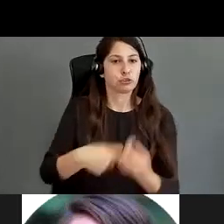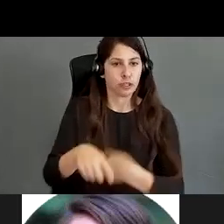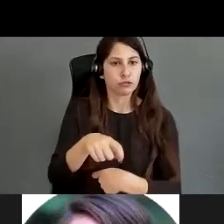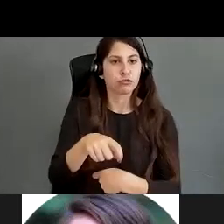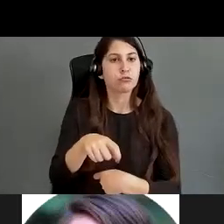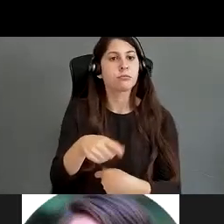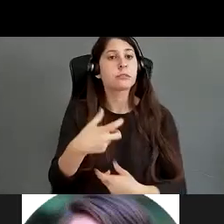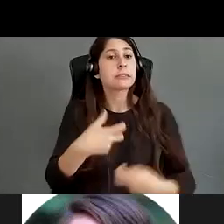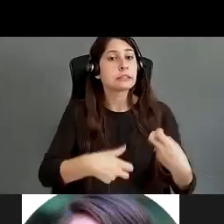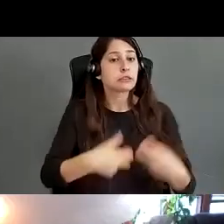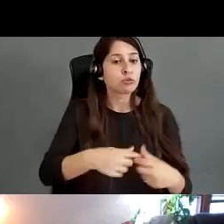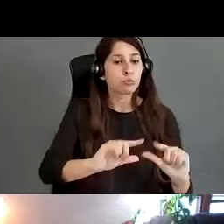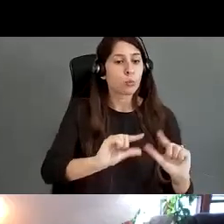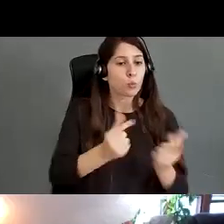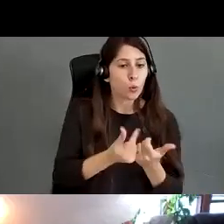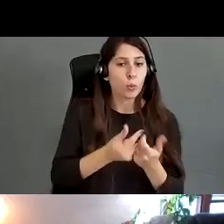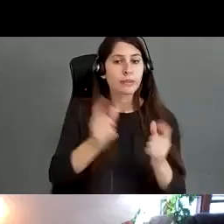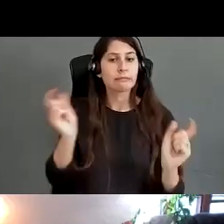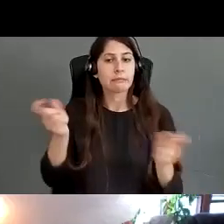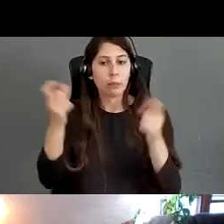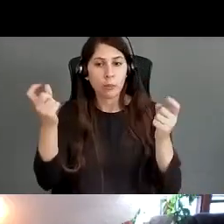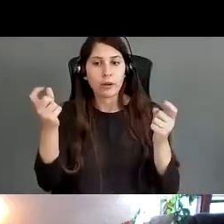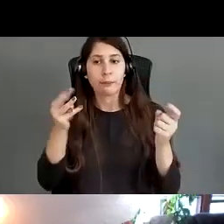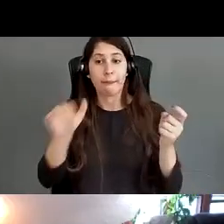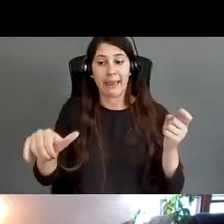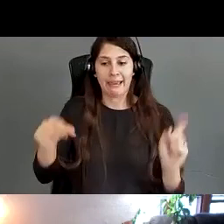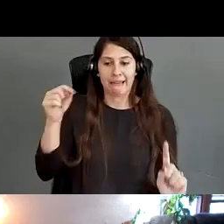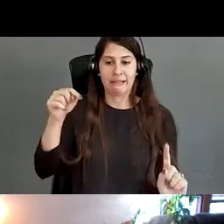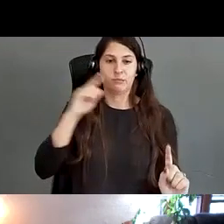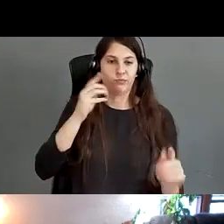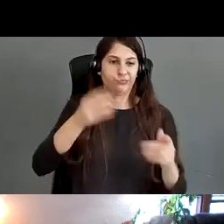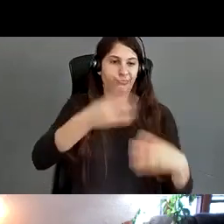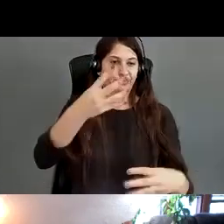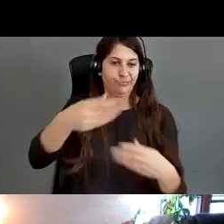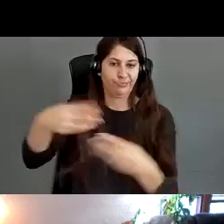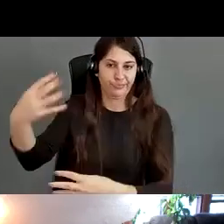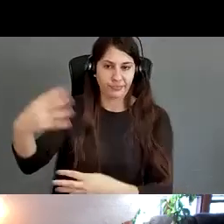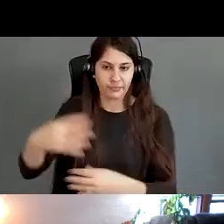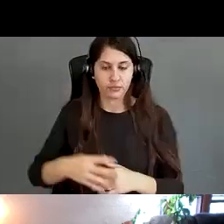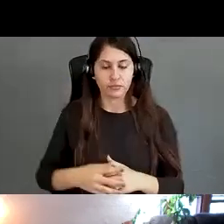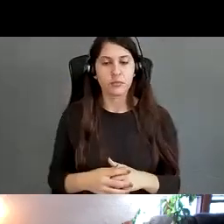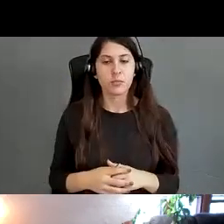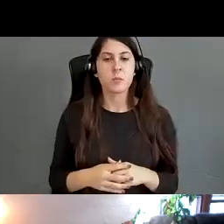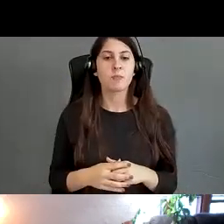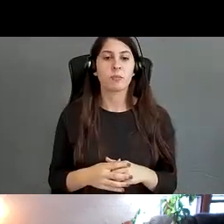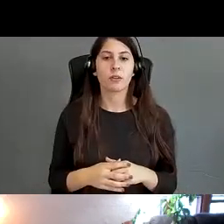and what groups are celebrating May as observant months, you can see many of 'em here